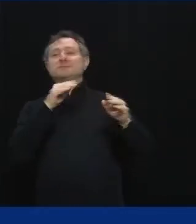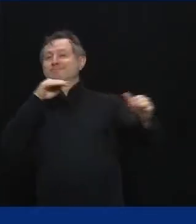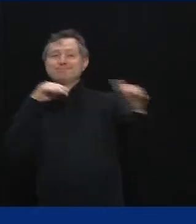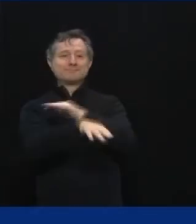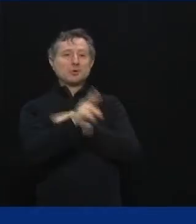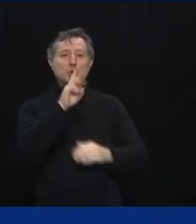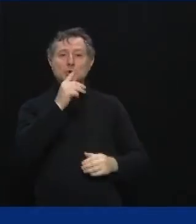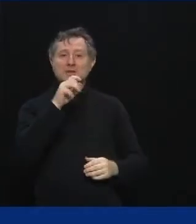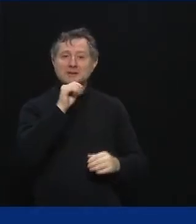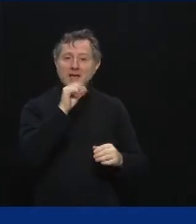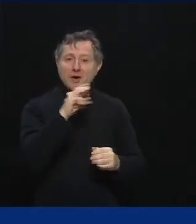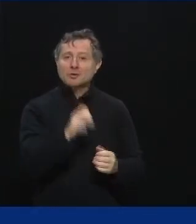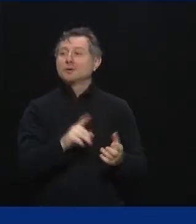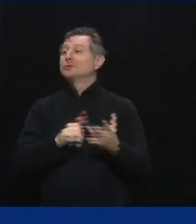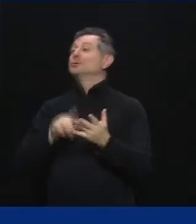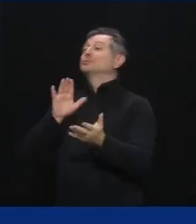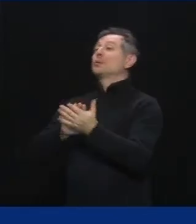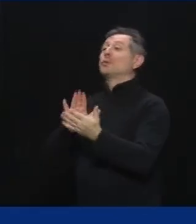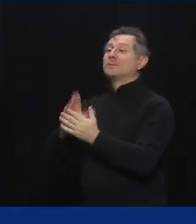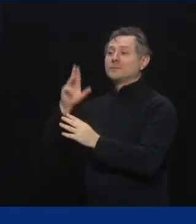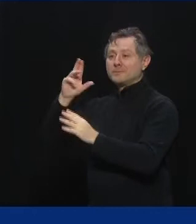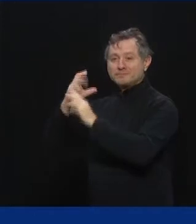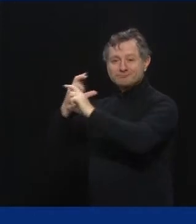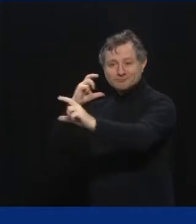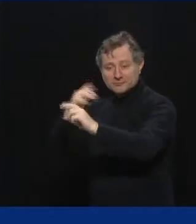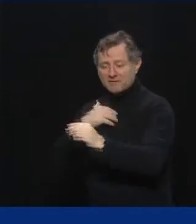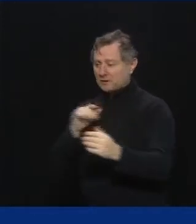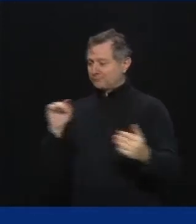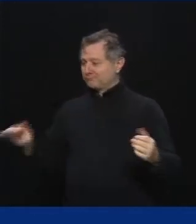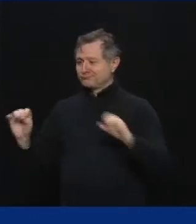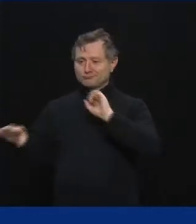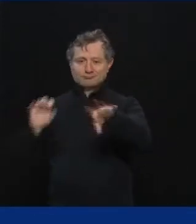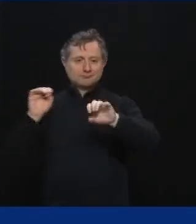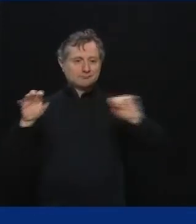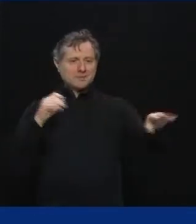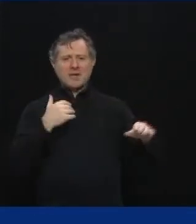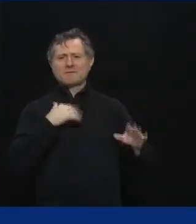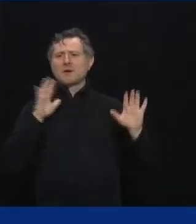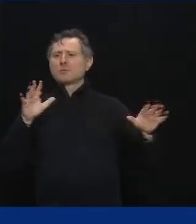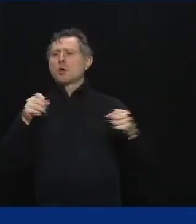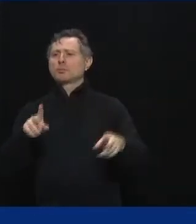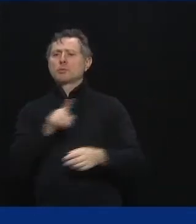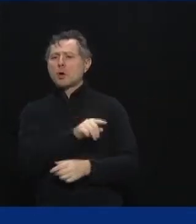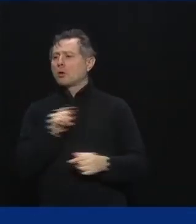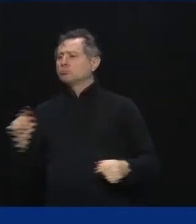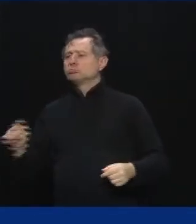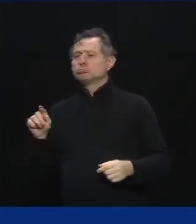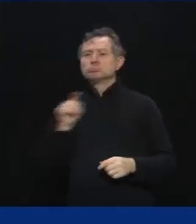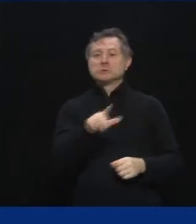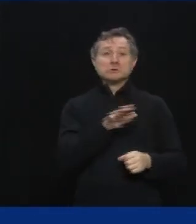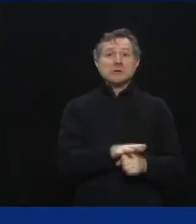TALKING TO PHARMACISTS, AS WELL, THAT THEY'RE READY TO BE ABLE TO TAKE CARE OF CHILDREN URGENT CARE CENTERS AS WELL AS SCHOOLS. SO WE HAVE A LOT THAT WE'RE